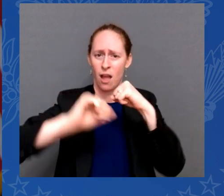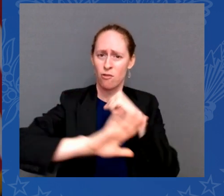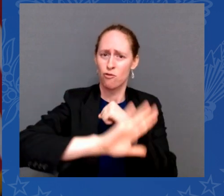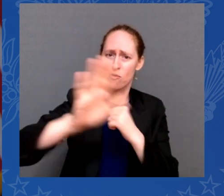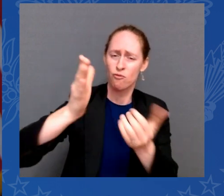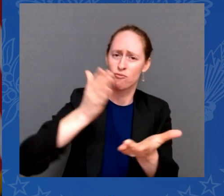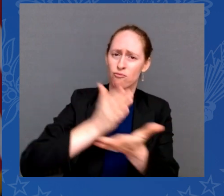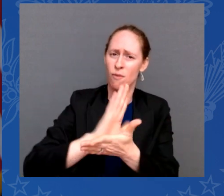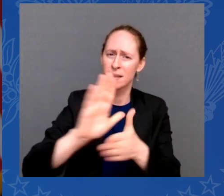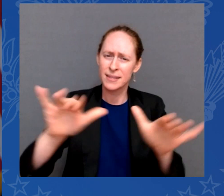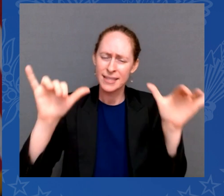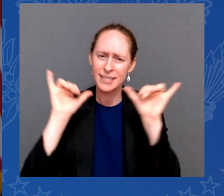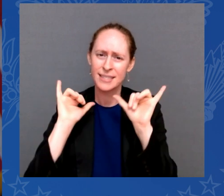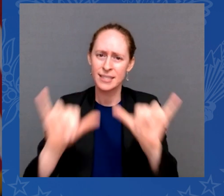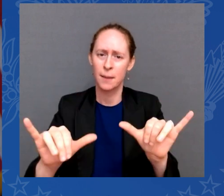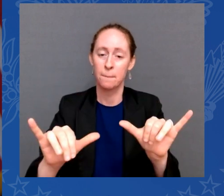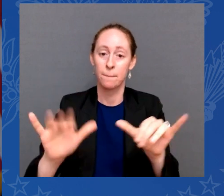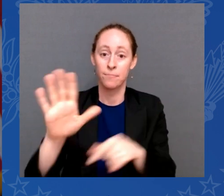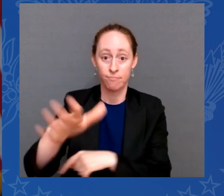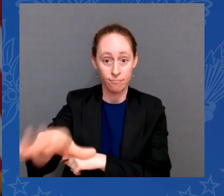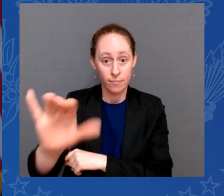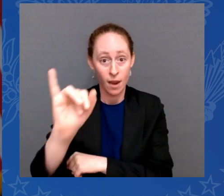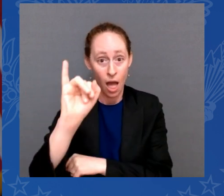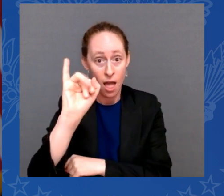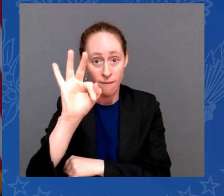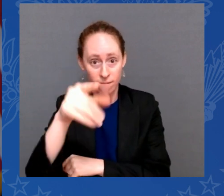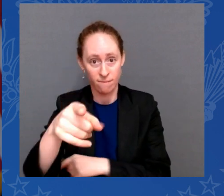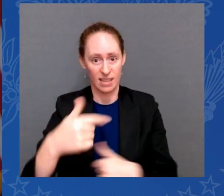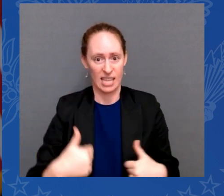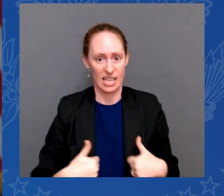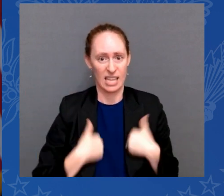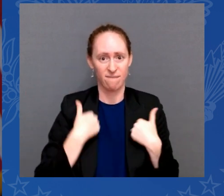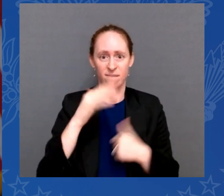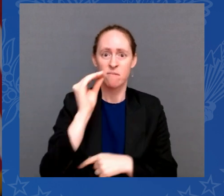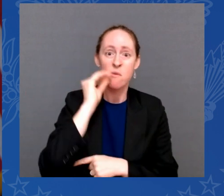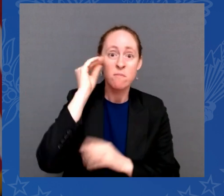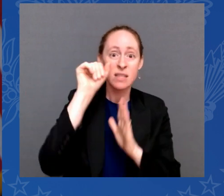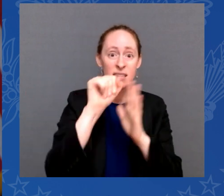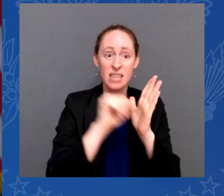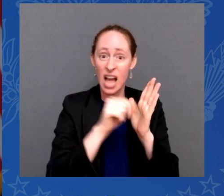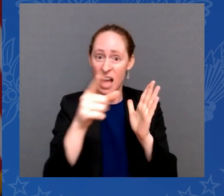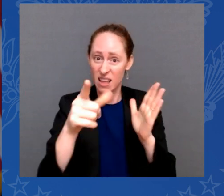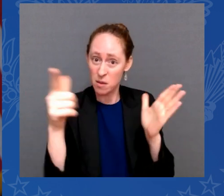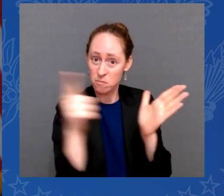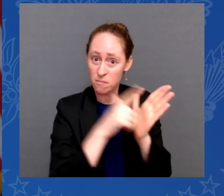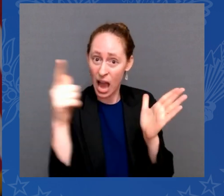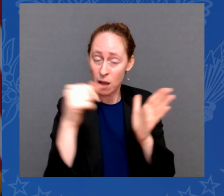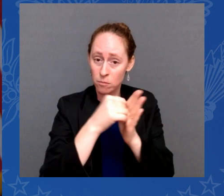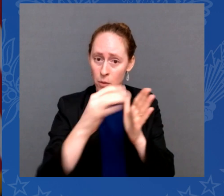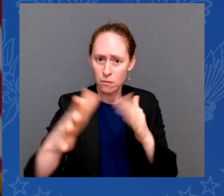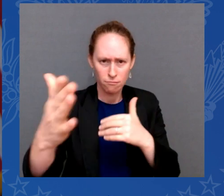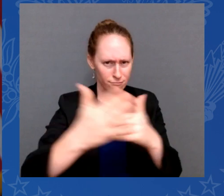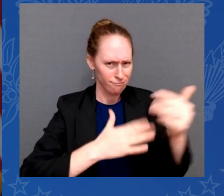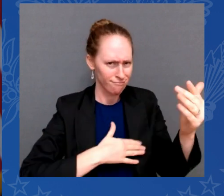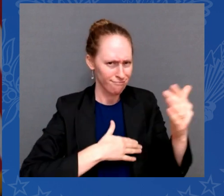that have banned access to abortion must remain free to seek that care in states where it is legal.